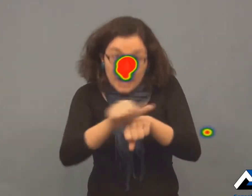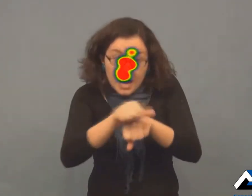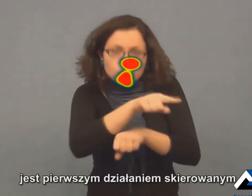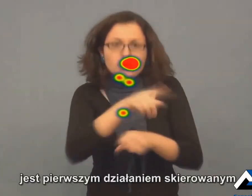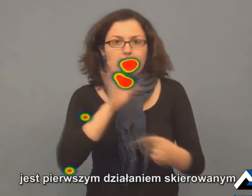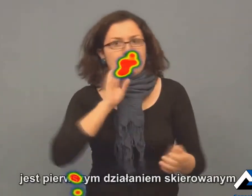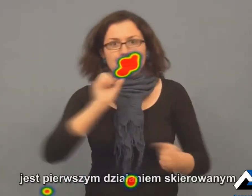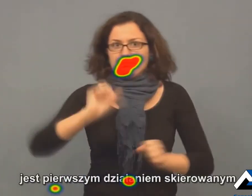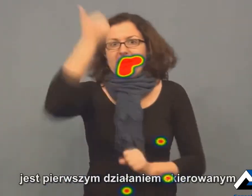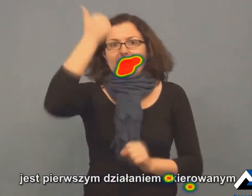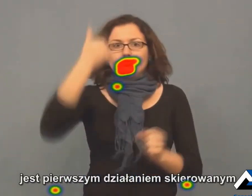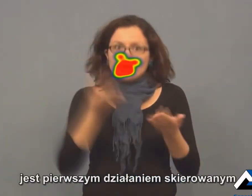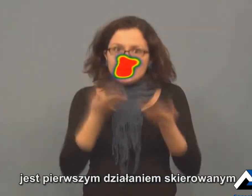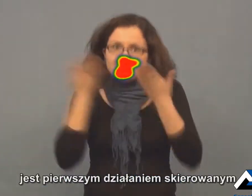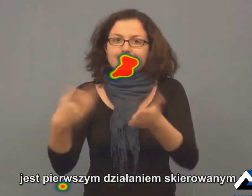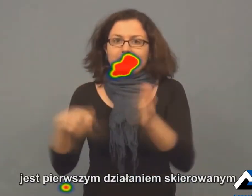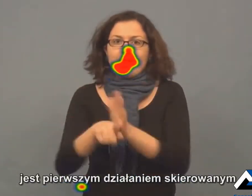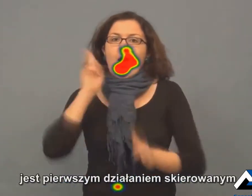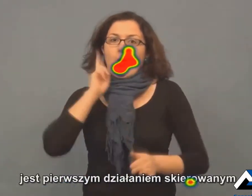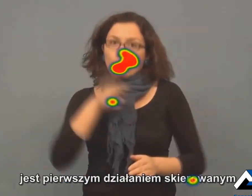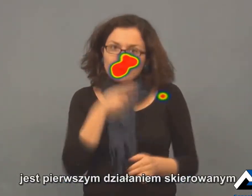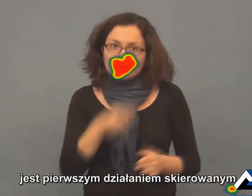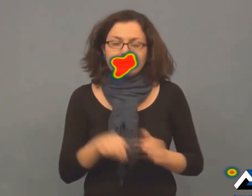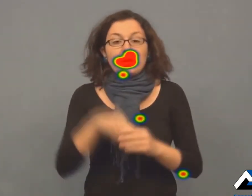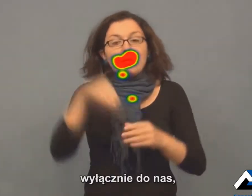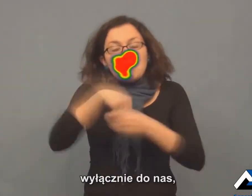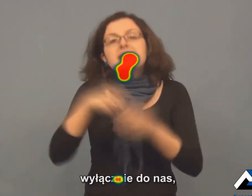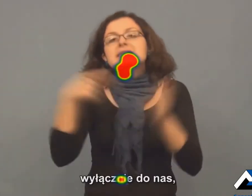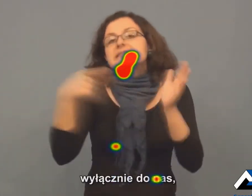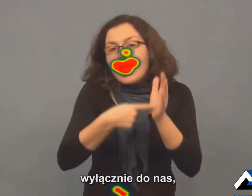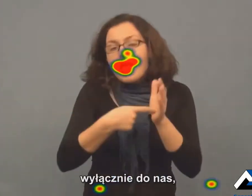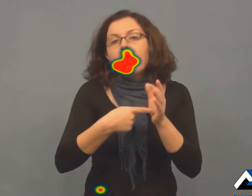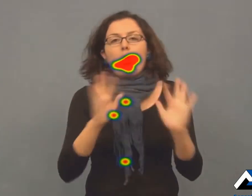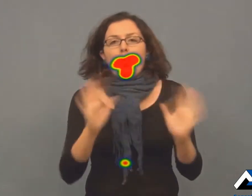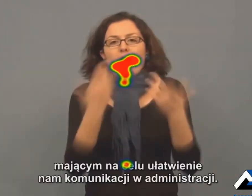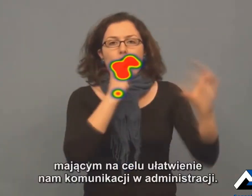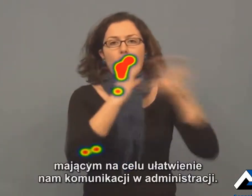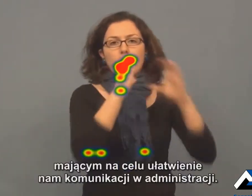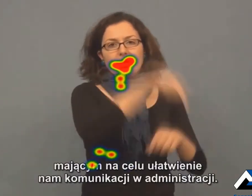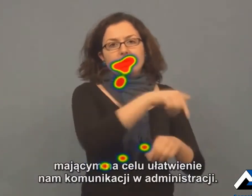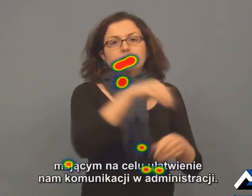Adding translating comments only distracts recipient of the message, it is totally unnecessary for the Deaf person.